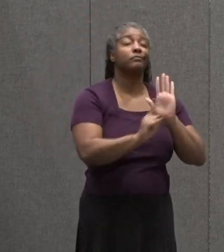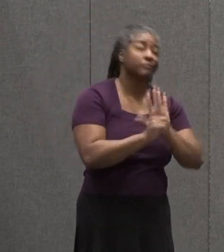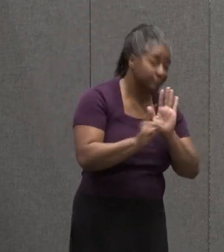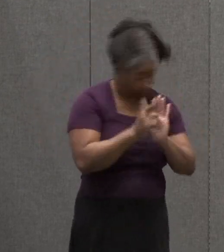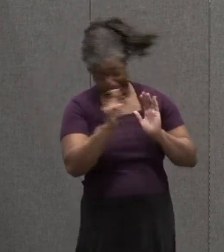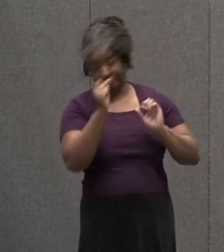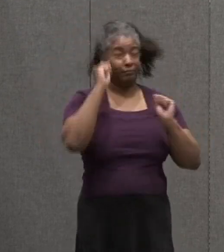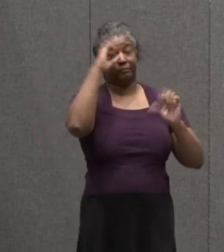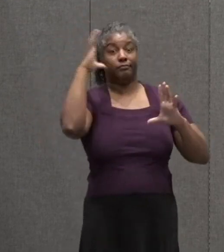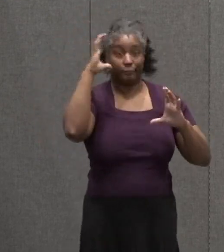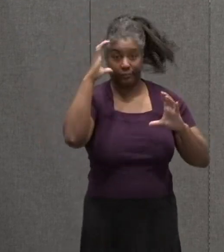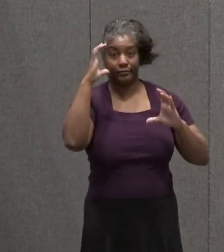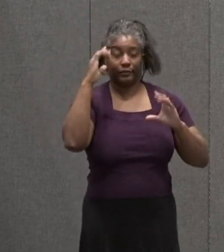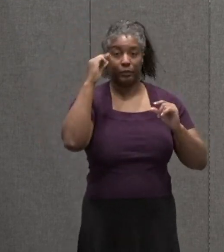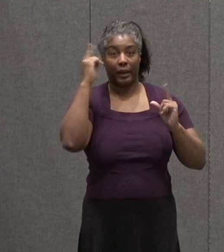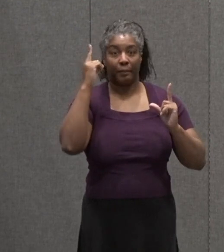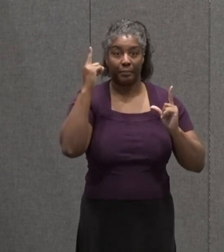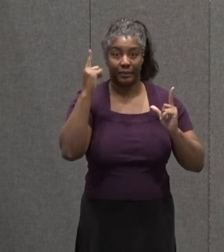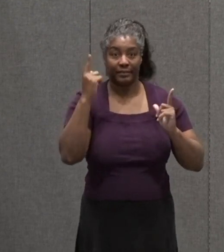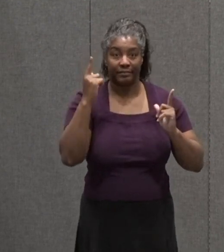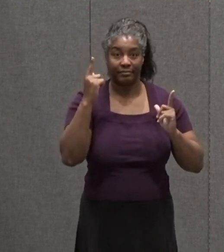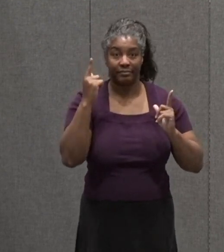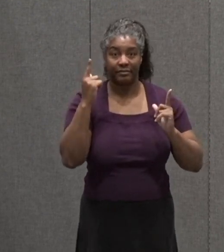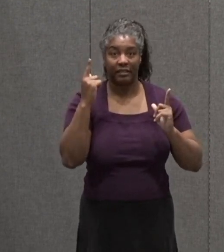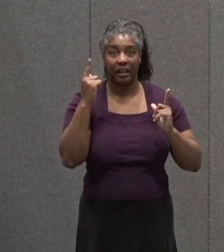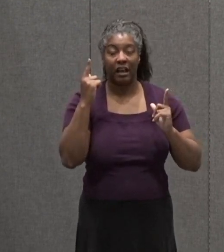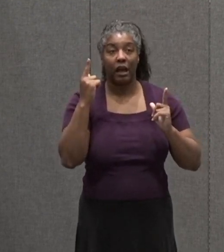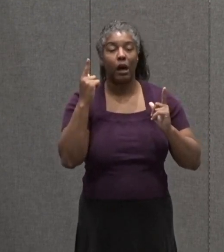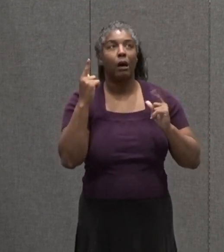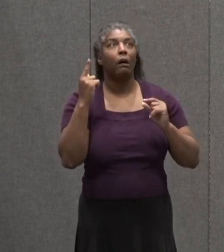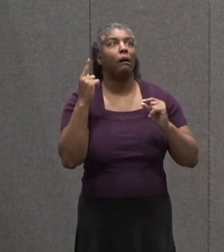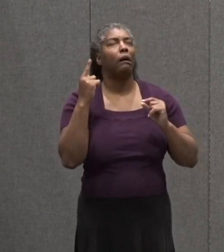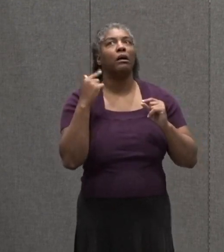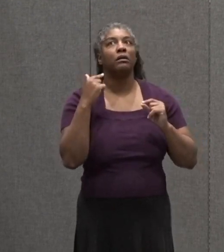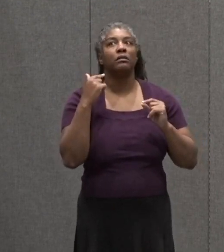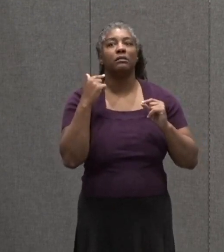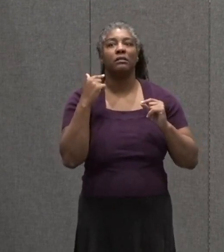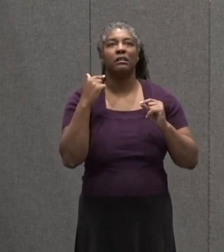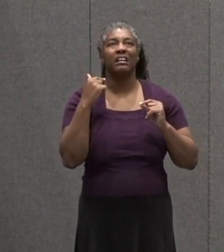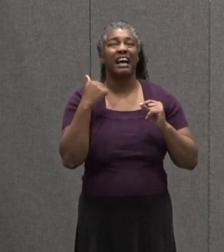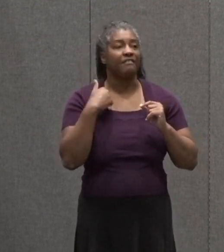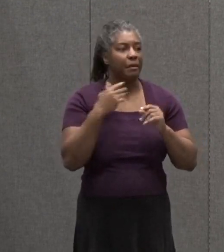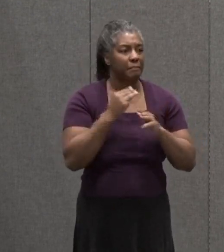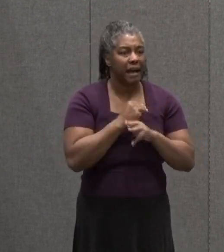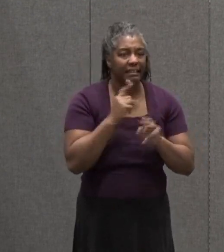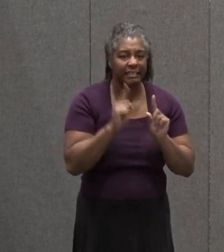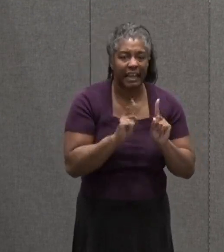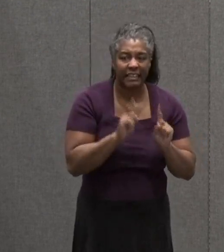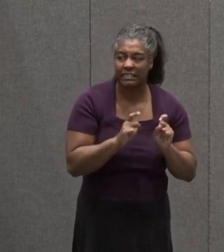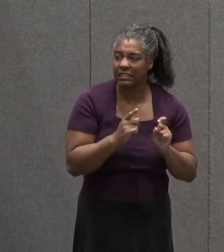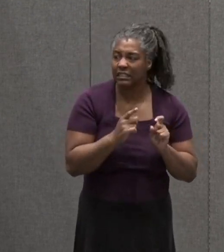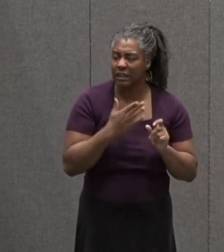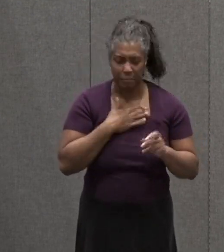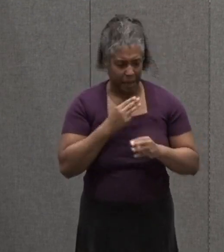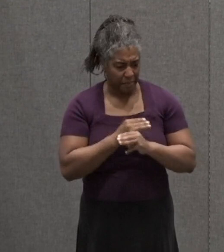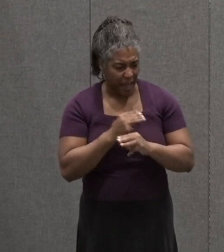Do I have a math test? Oh boy, did I do my math homework? Where did I leave my math homework?